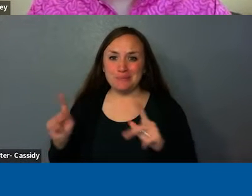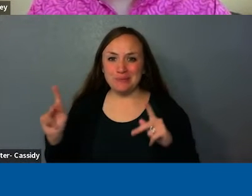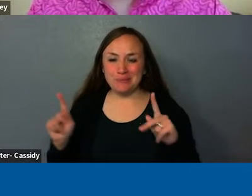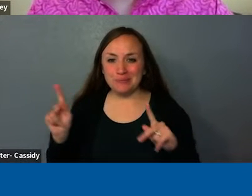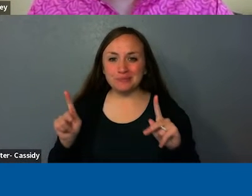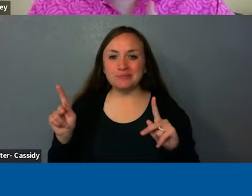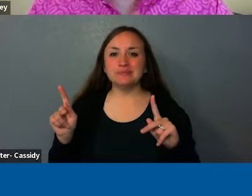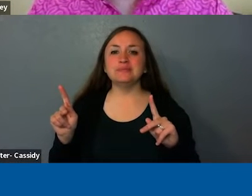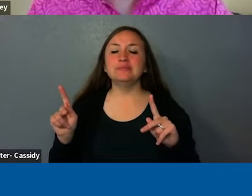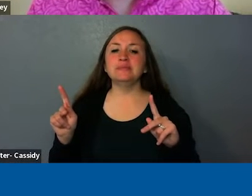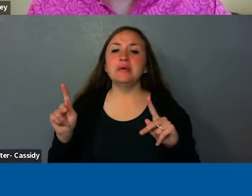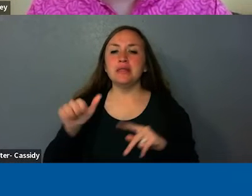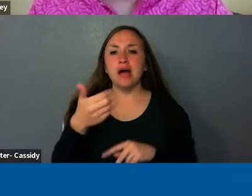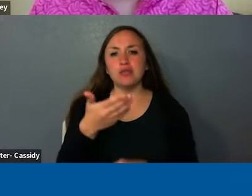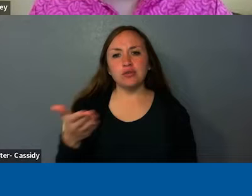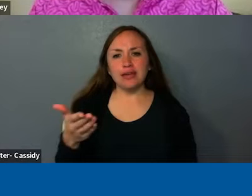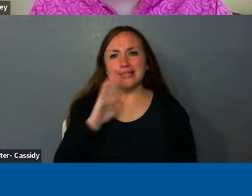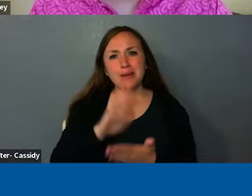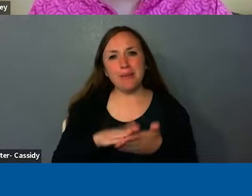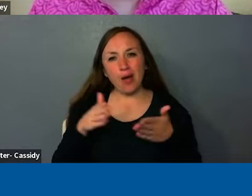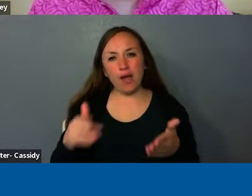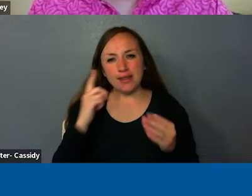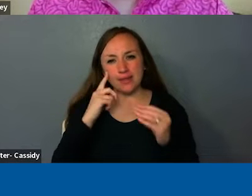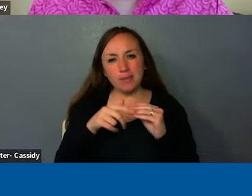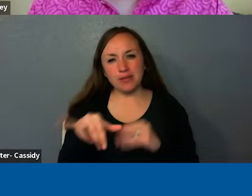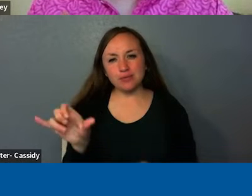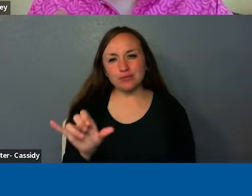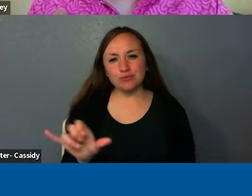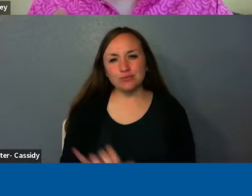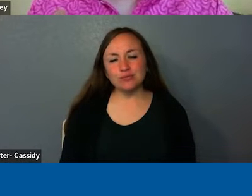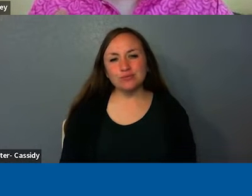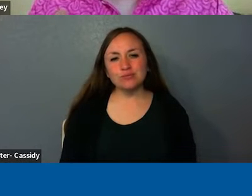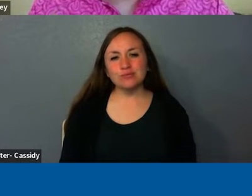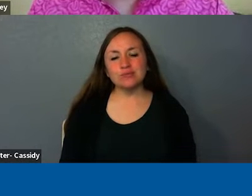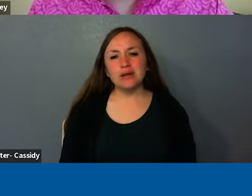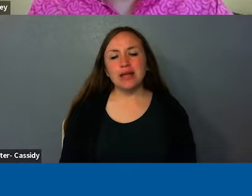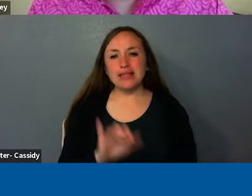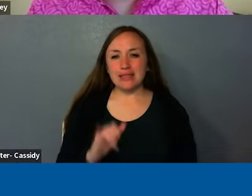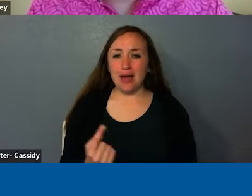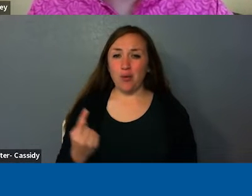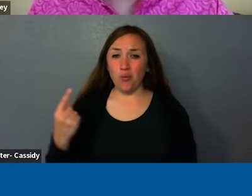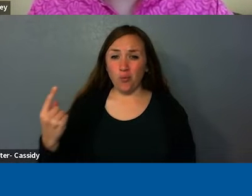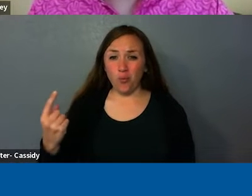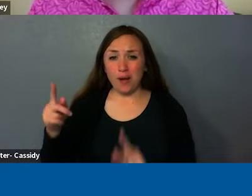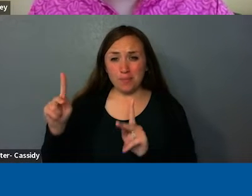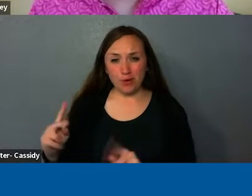and the other thing is, it's kind of a bad way to think about this. You know, that one person that might be using this feature,